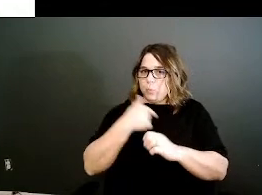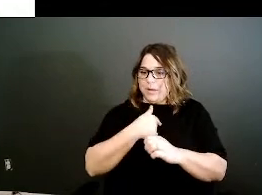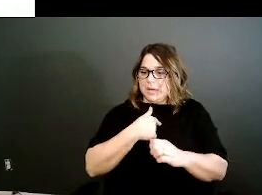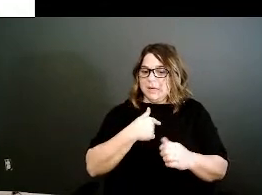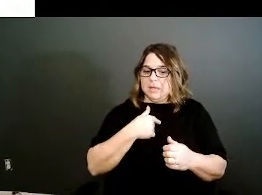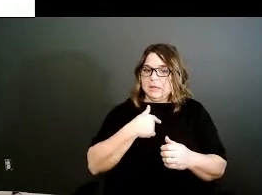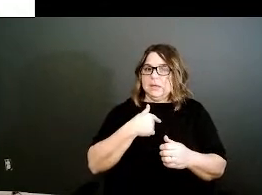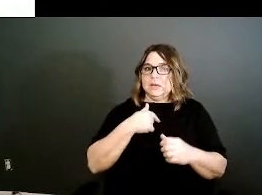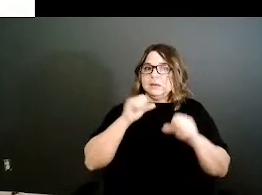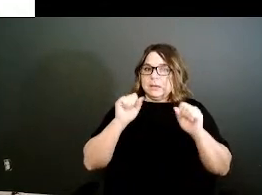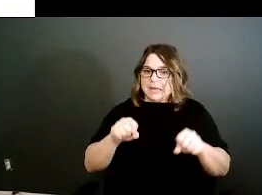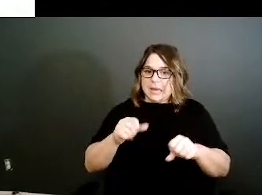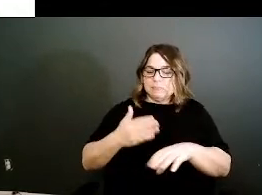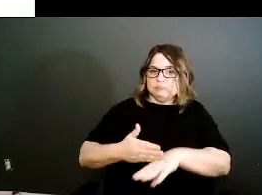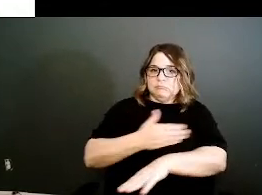REALLY REFLECT INDIVIDUAL PRIORITIES AND CULTIVATING